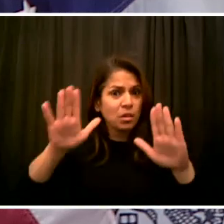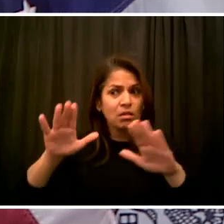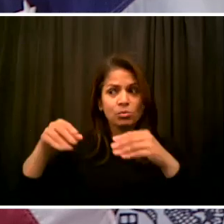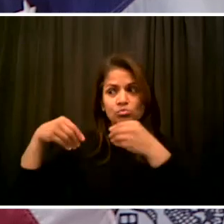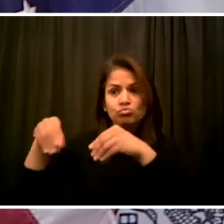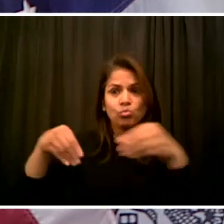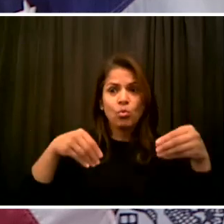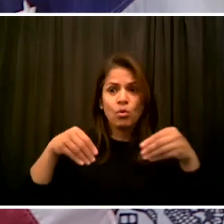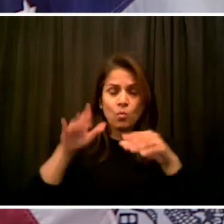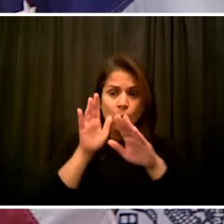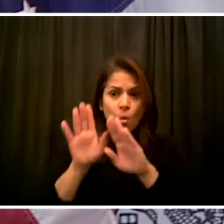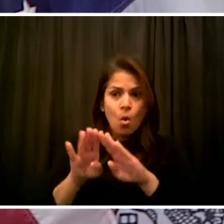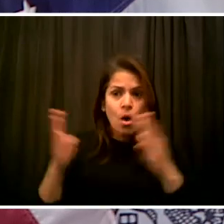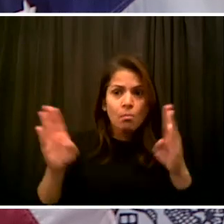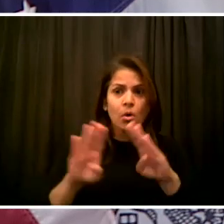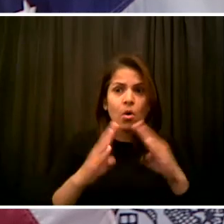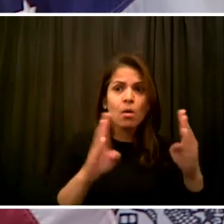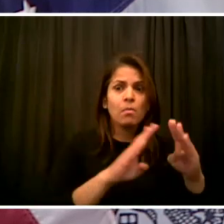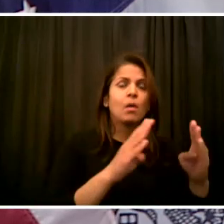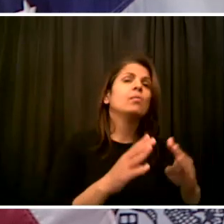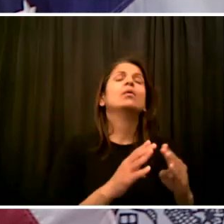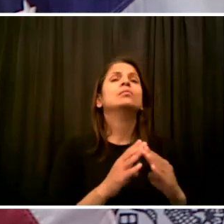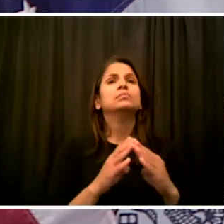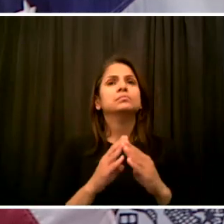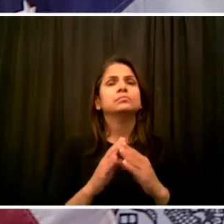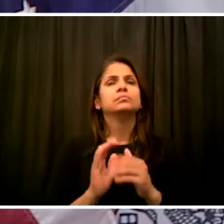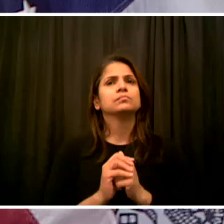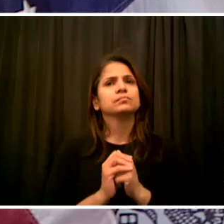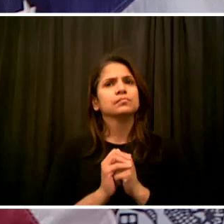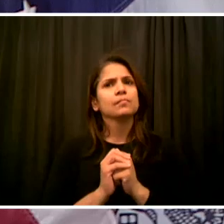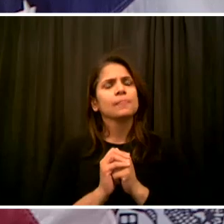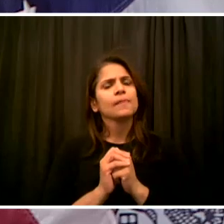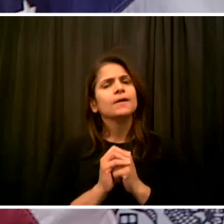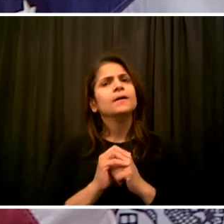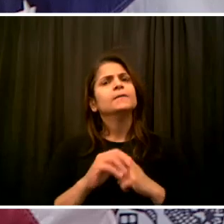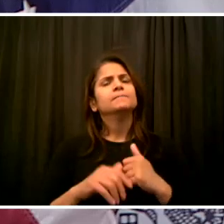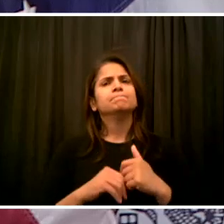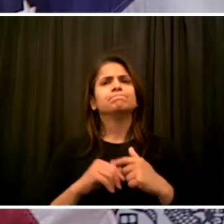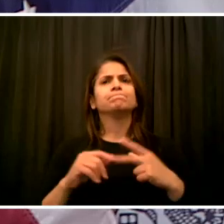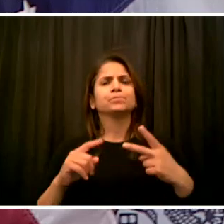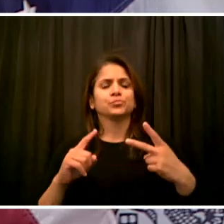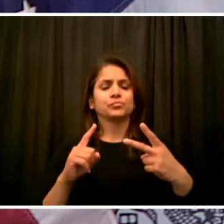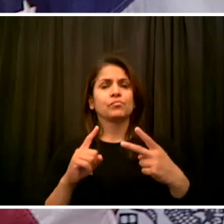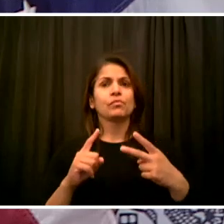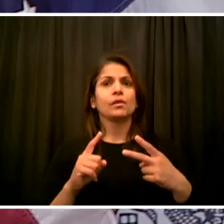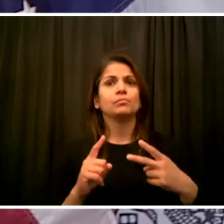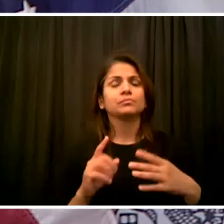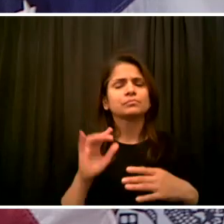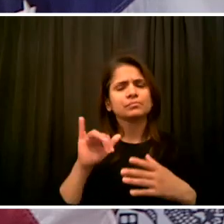RAMPUP OF PEOPLE HEAINDG OUTSID E? OKAY. ON THE SECOND